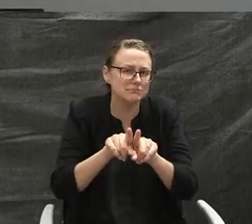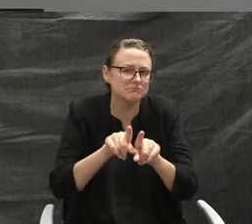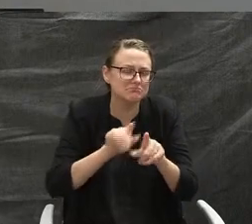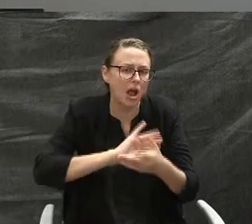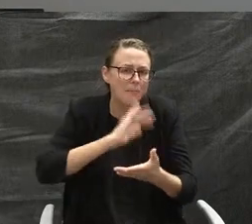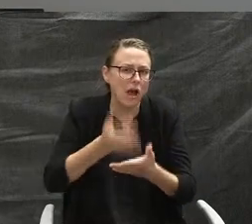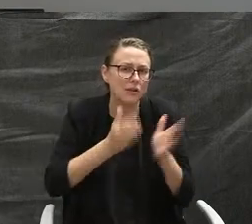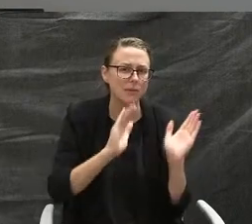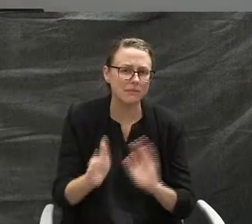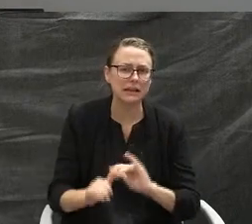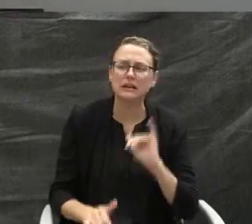OK, thank you.